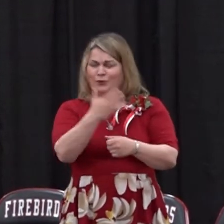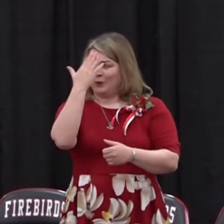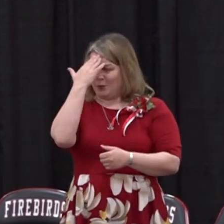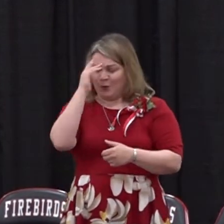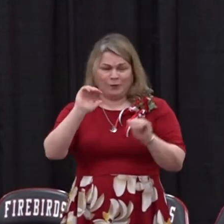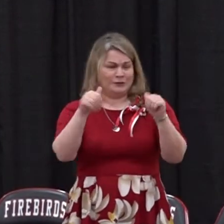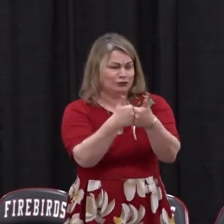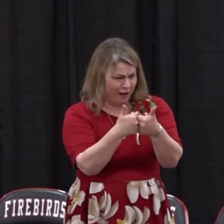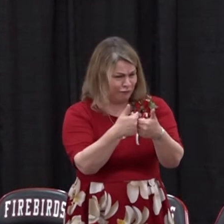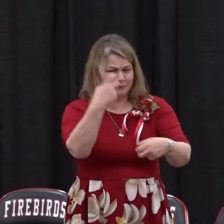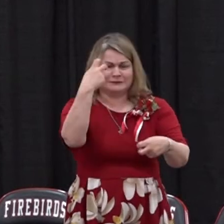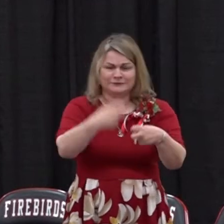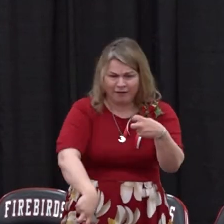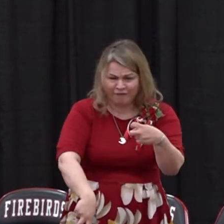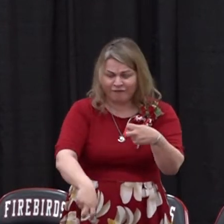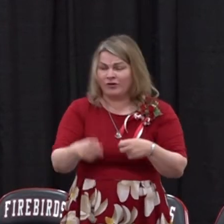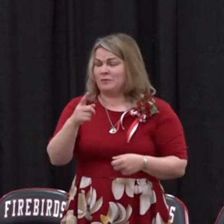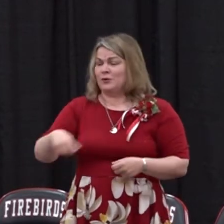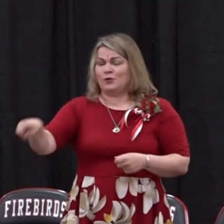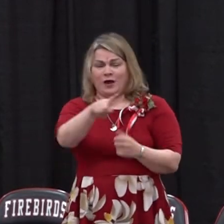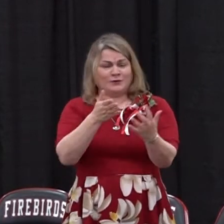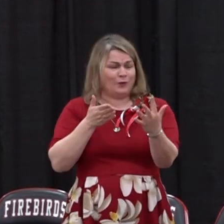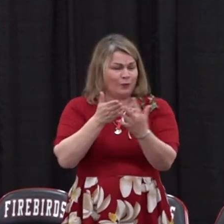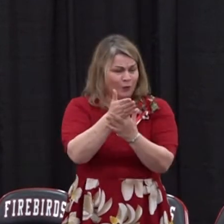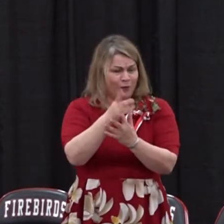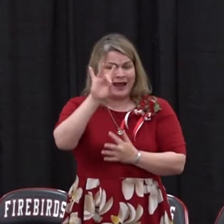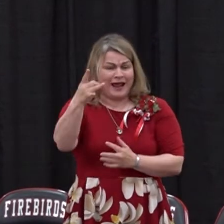It's been a wonderful year! It's been challenging. It's been difficult.